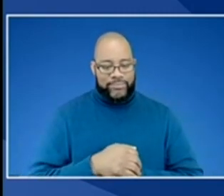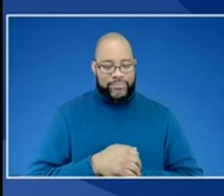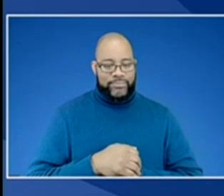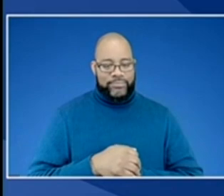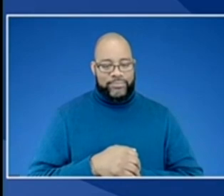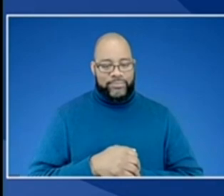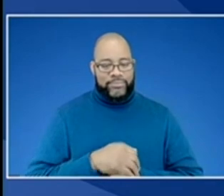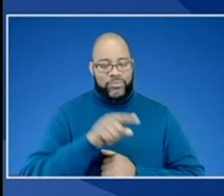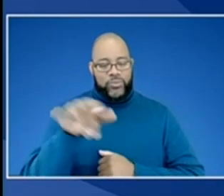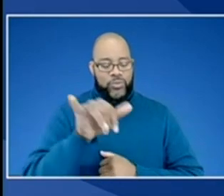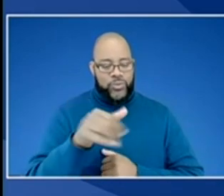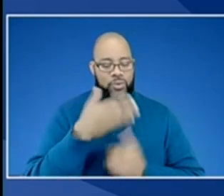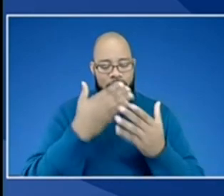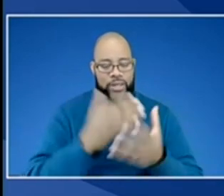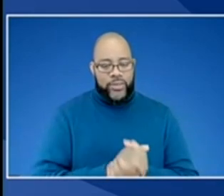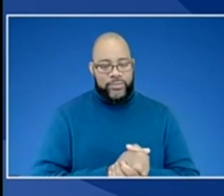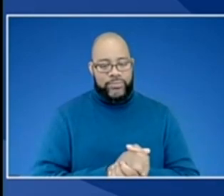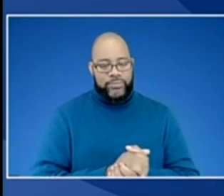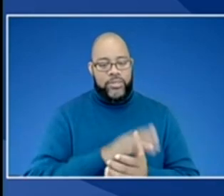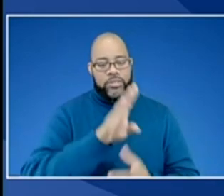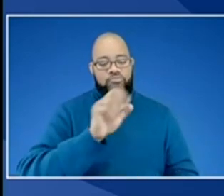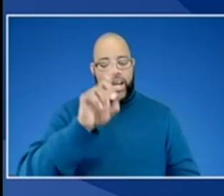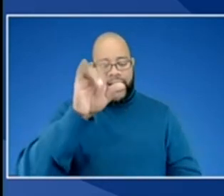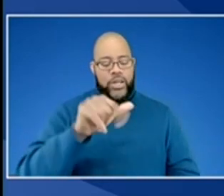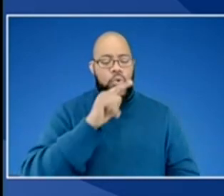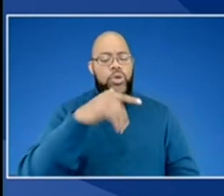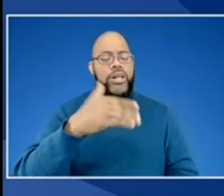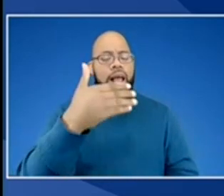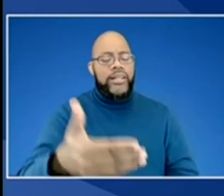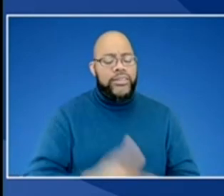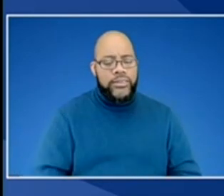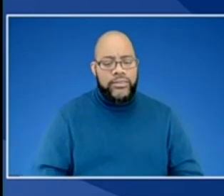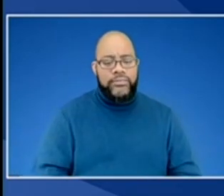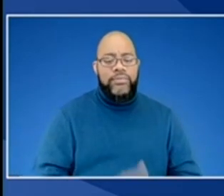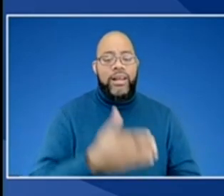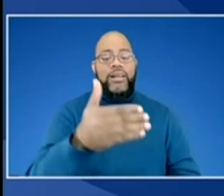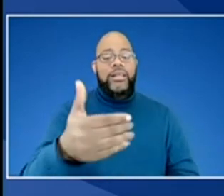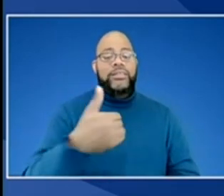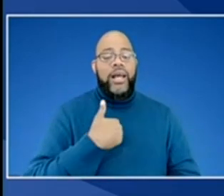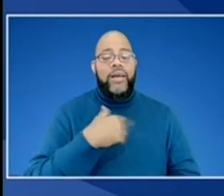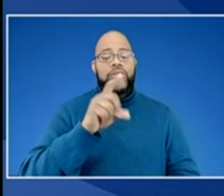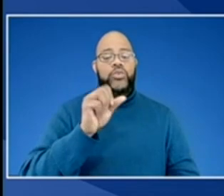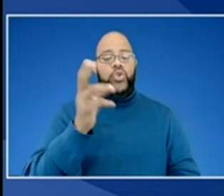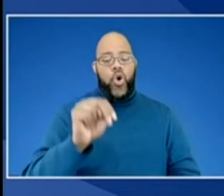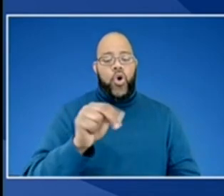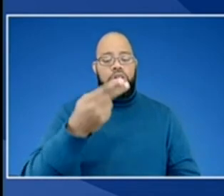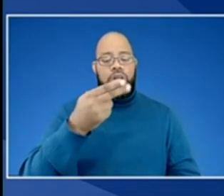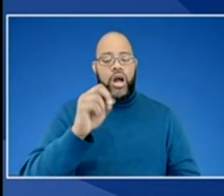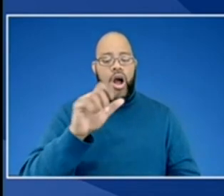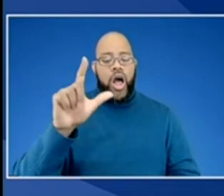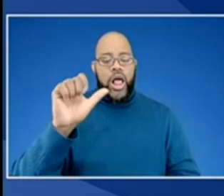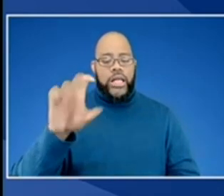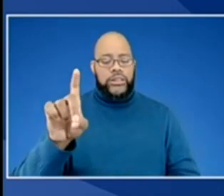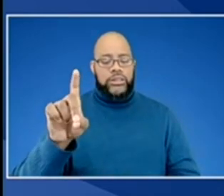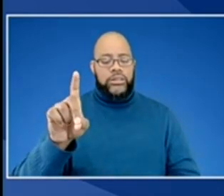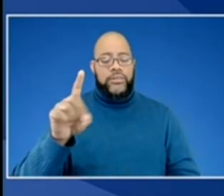You too. Thank you. Brady, who do we have next? Next up we have Dawn Holland, who's here on behalf of herself.